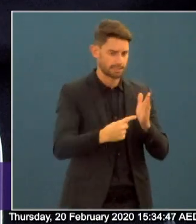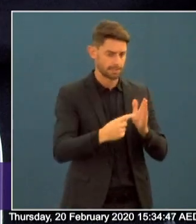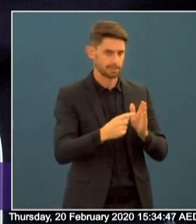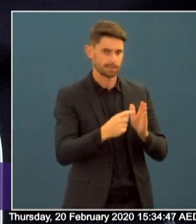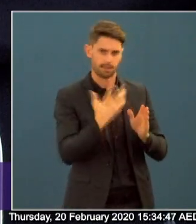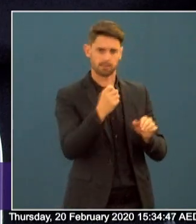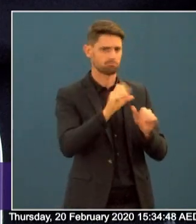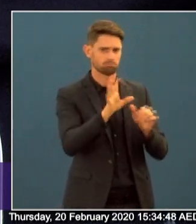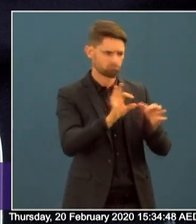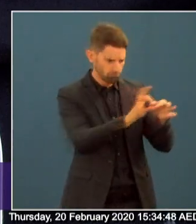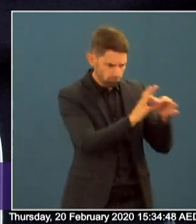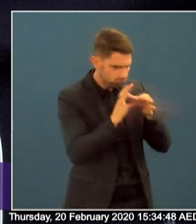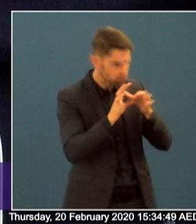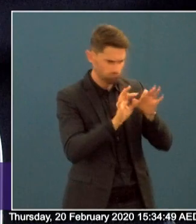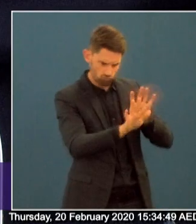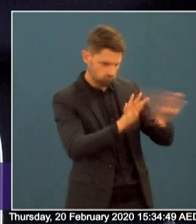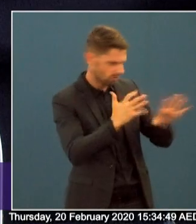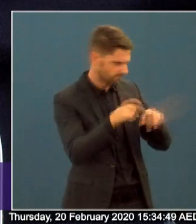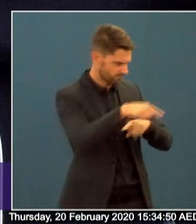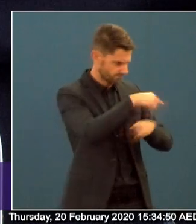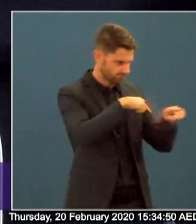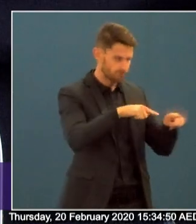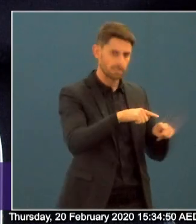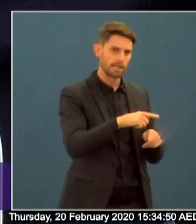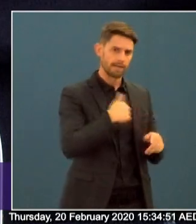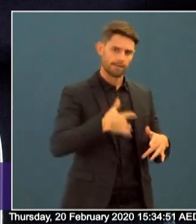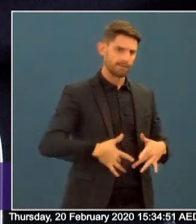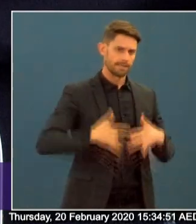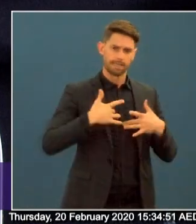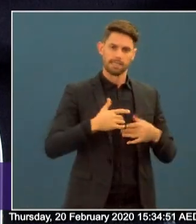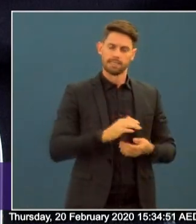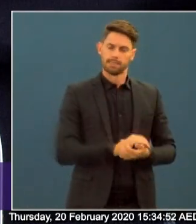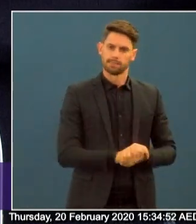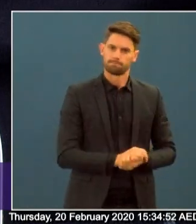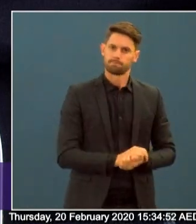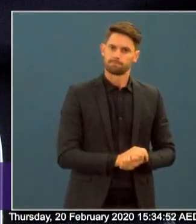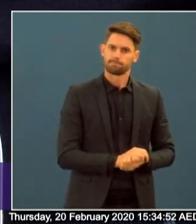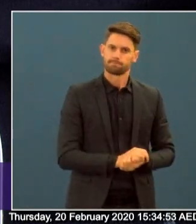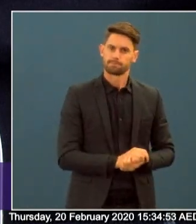I think what we need to do is to systematise some of these innovative